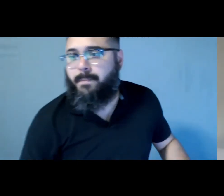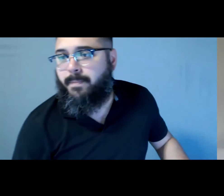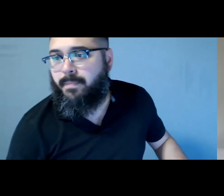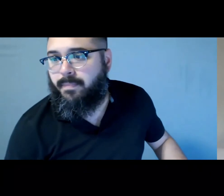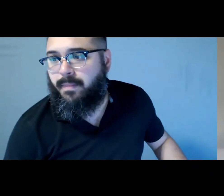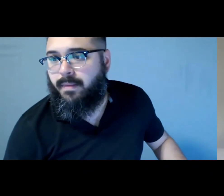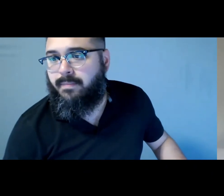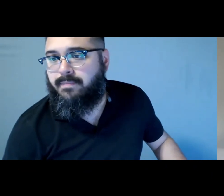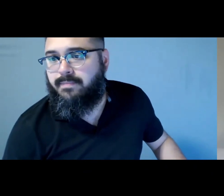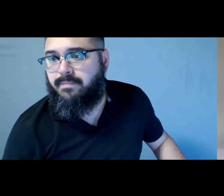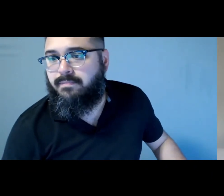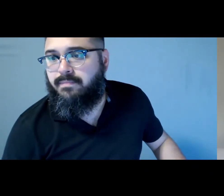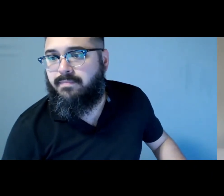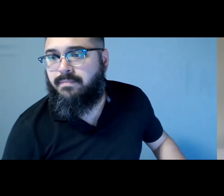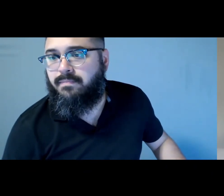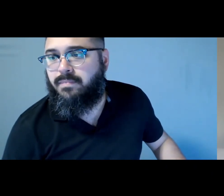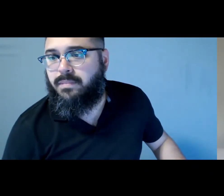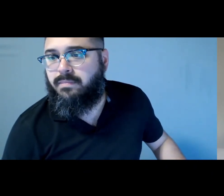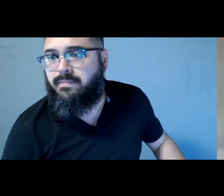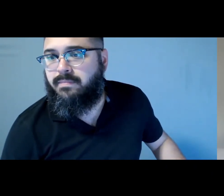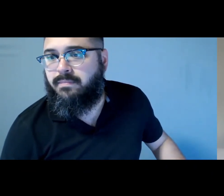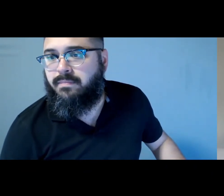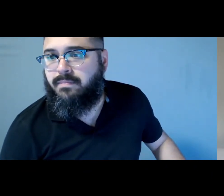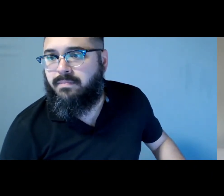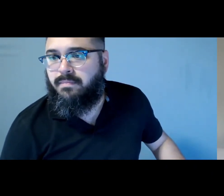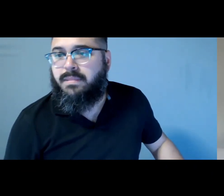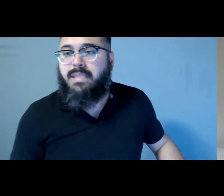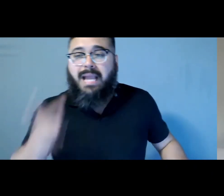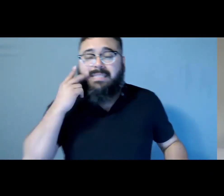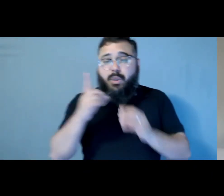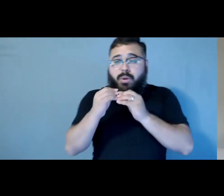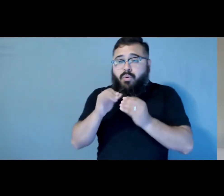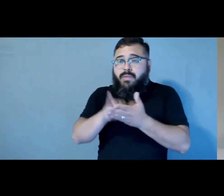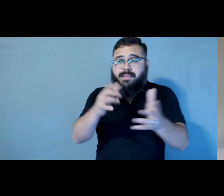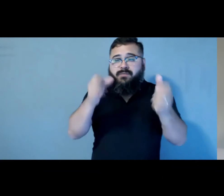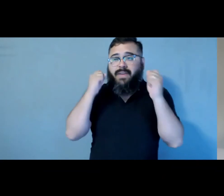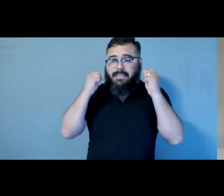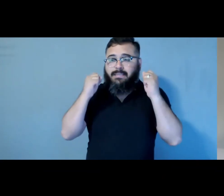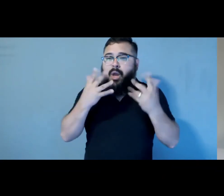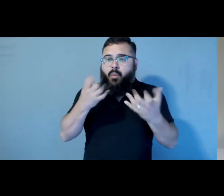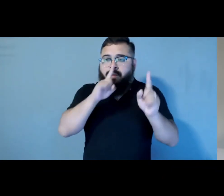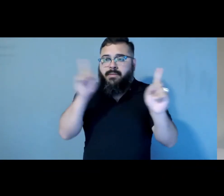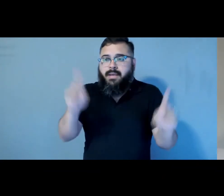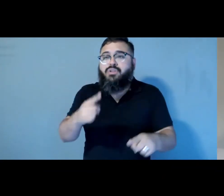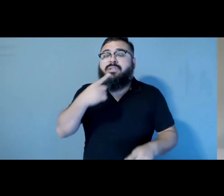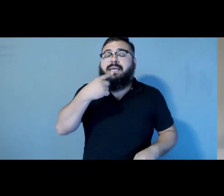Okay, so I see one more actually, Edie, that is quick so I wanna answer it, so it asks, should someone